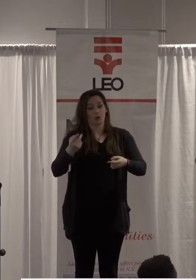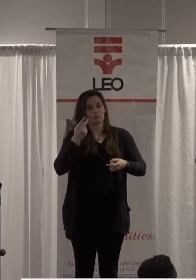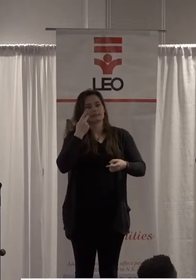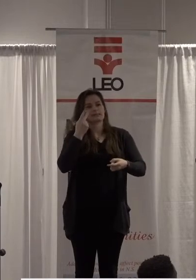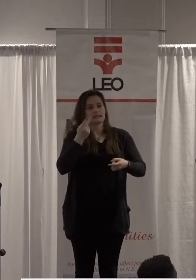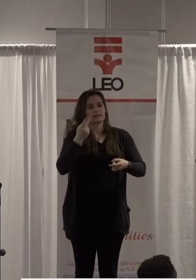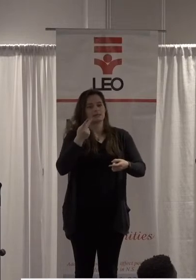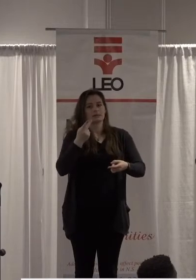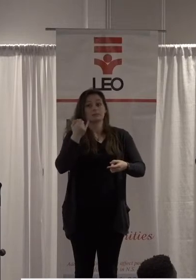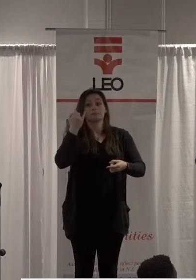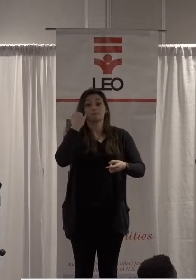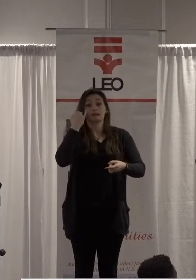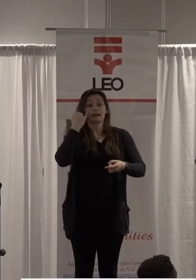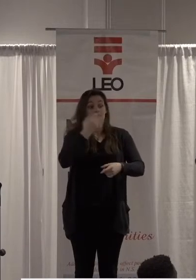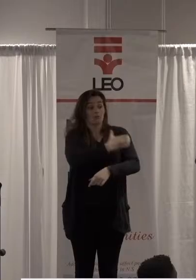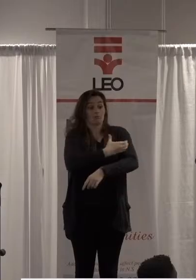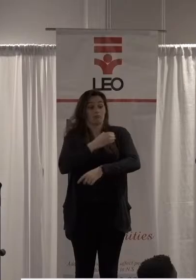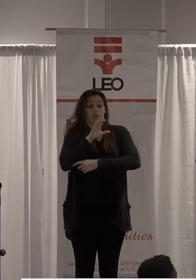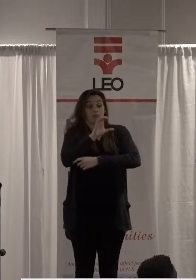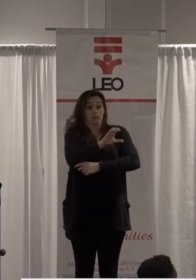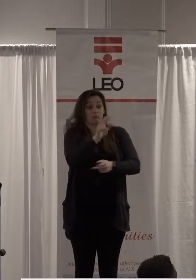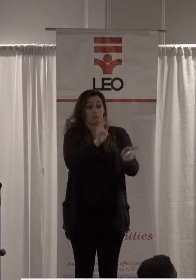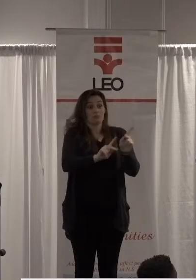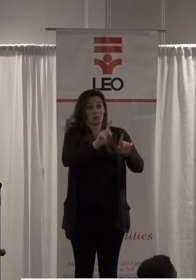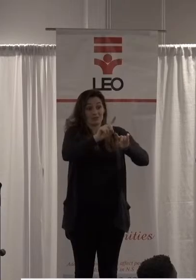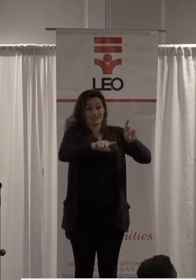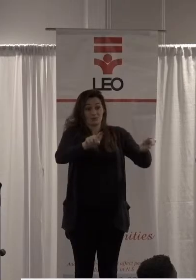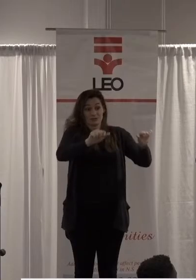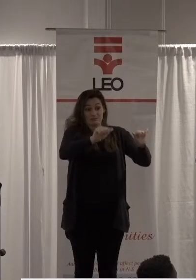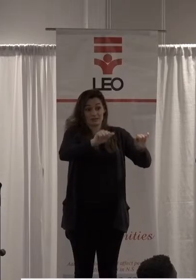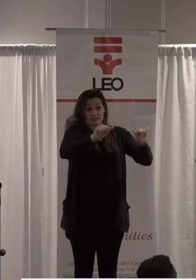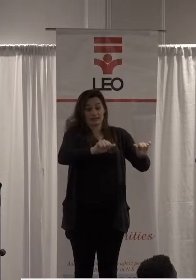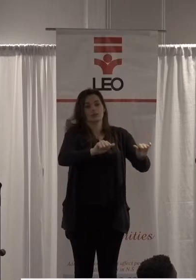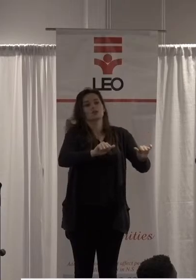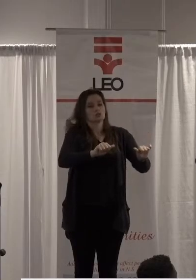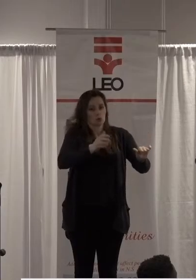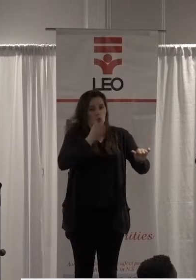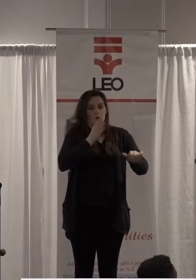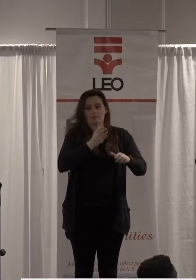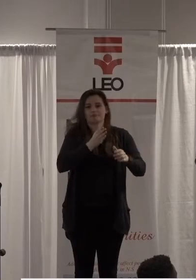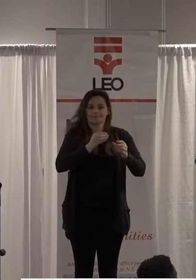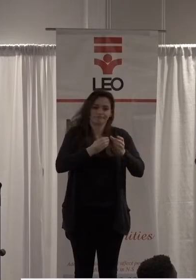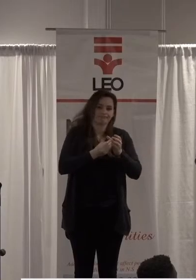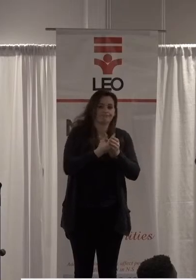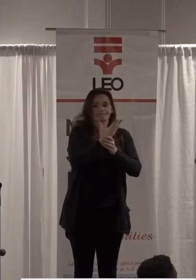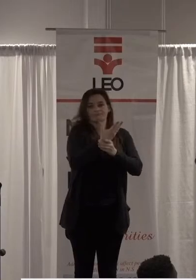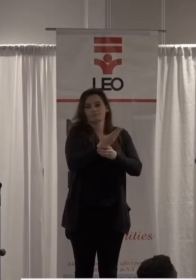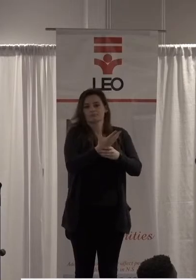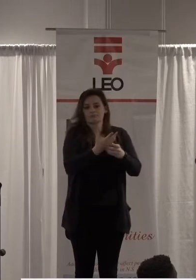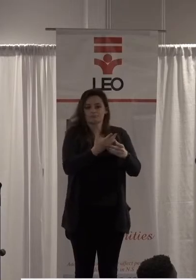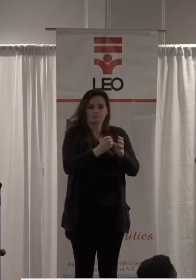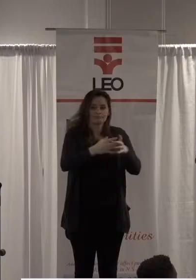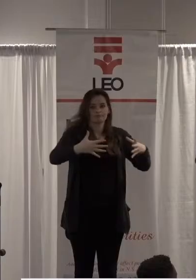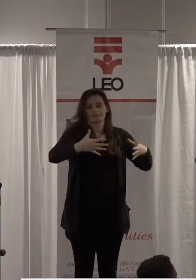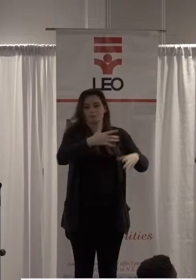AND ELEVATE THE PEOPLE WITH DIVERSIVE ABILITIES. YOUR PERSPECTIVES MATTER AND YOUR VOICES MATTER.